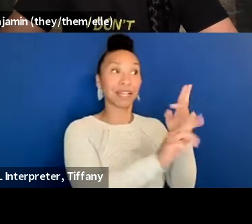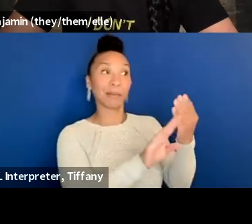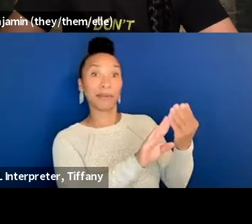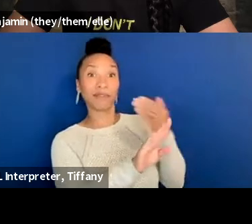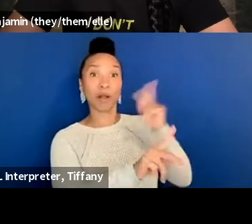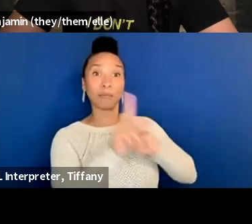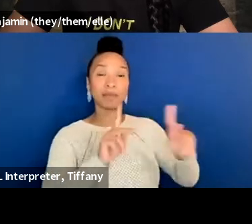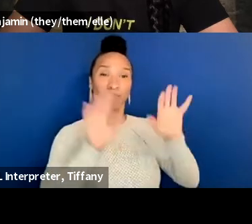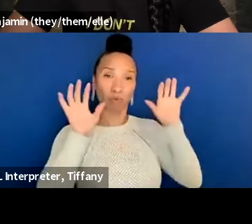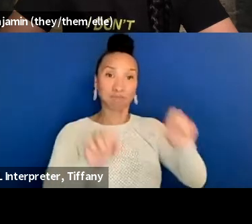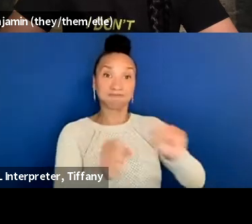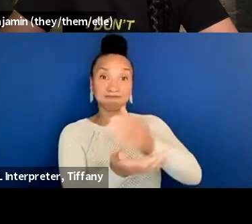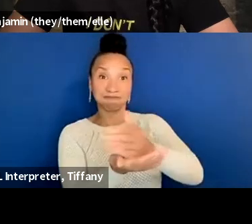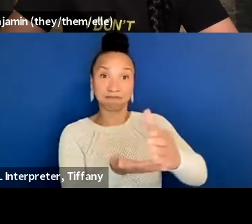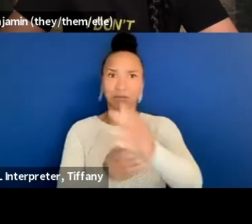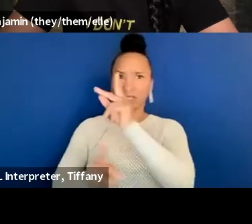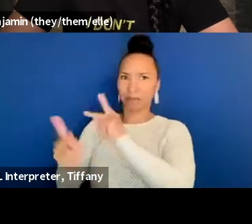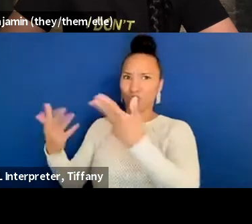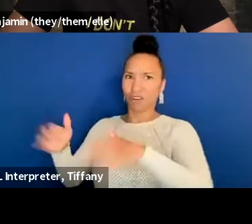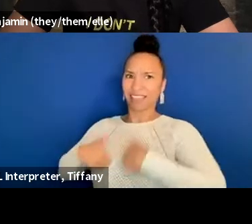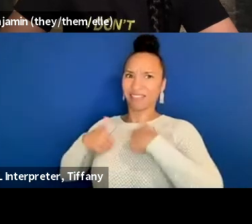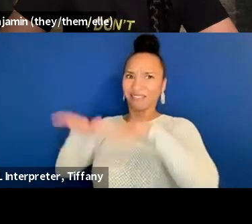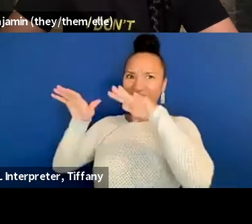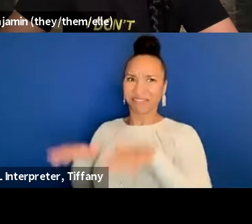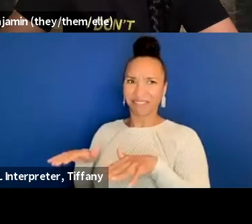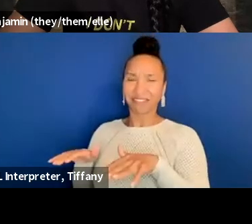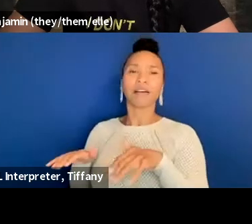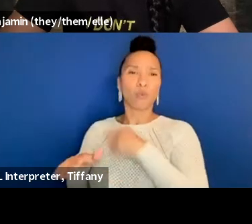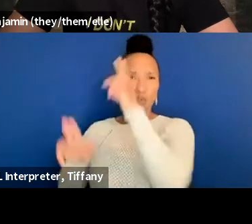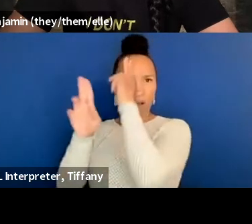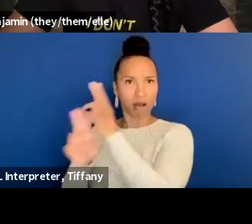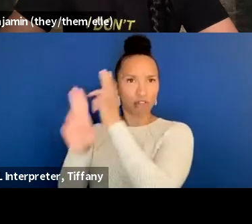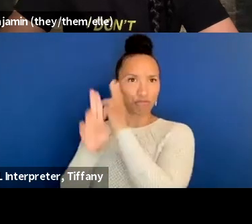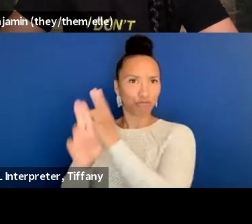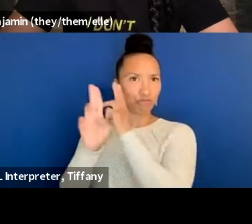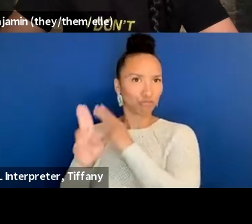Benjamin (they/them/elle): So thank you so much for being here and thank you Kara for the question why does he.